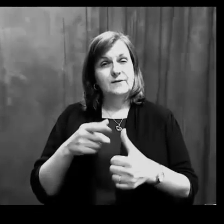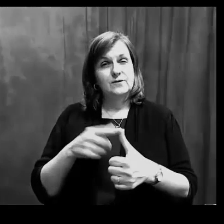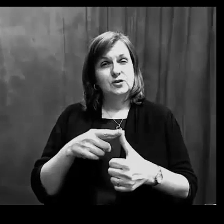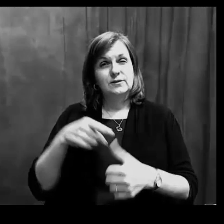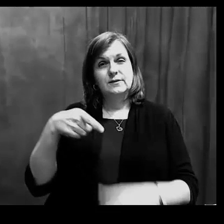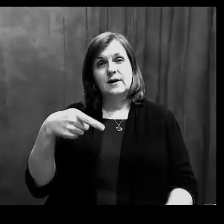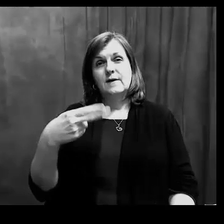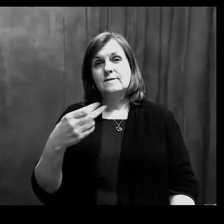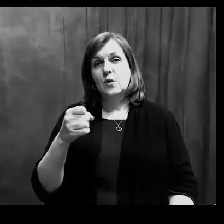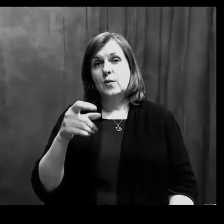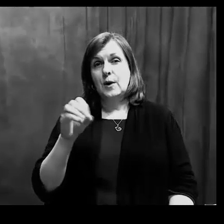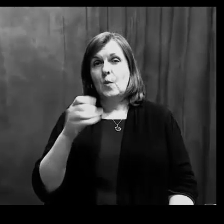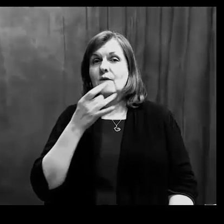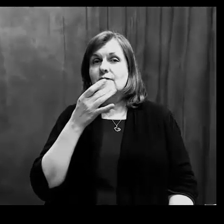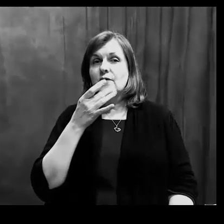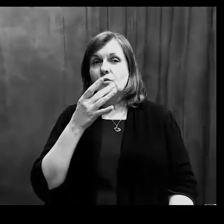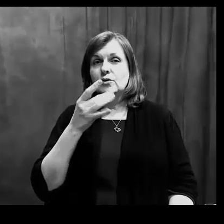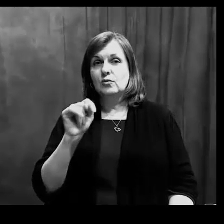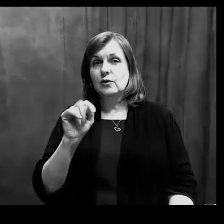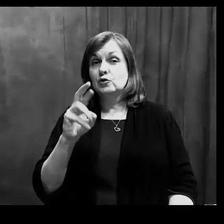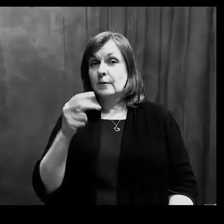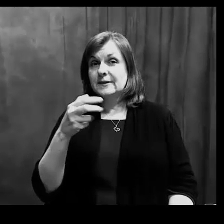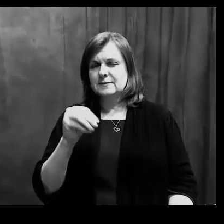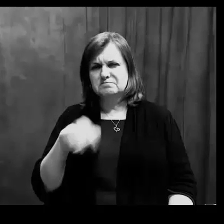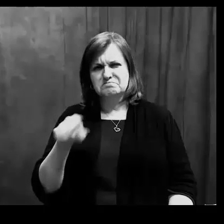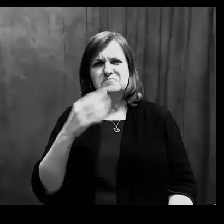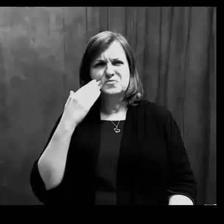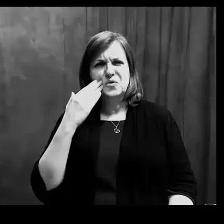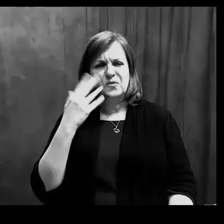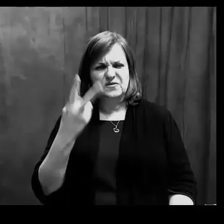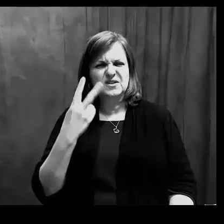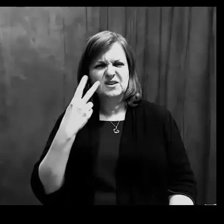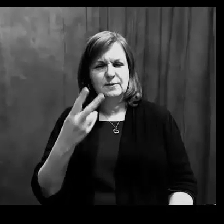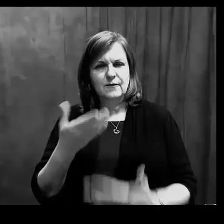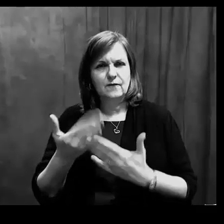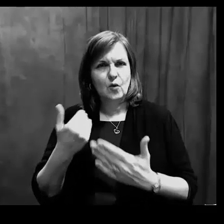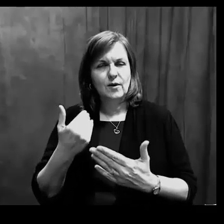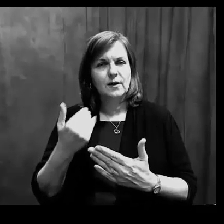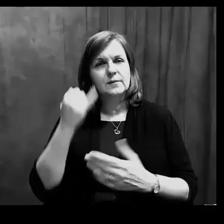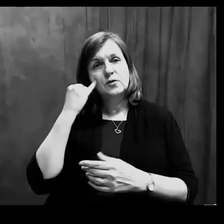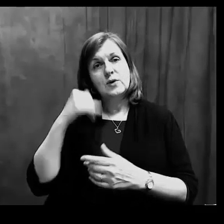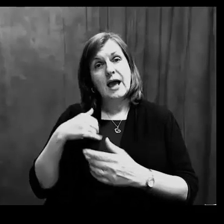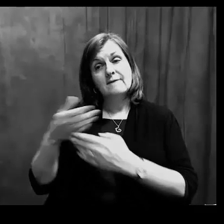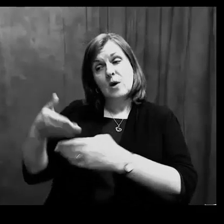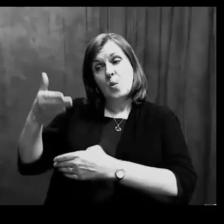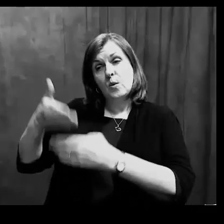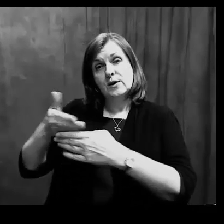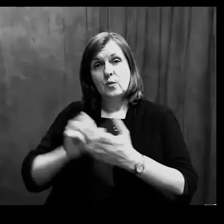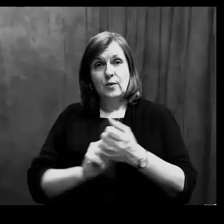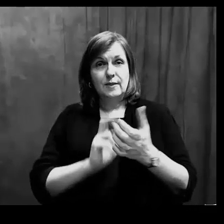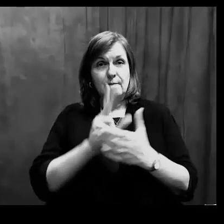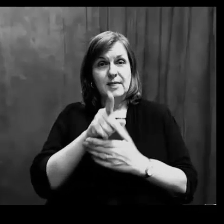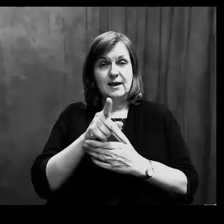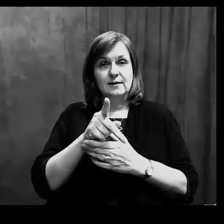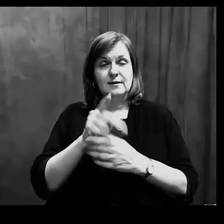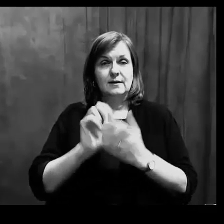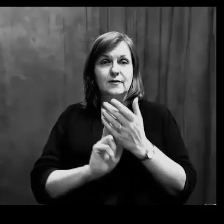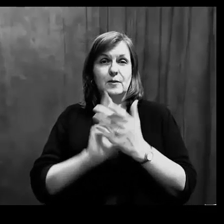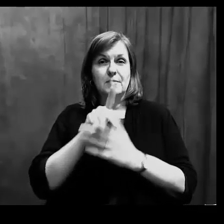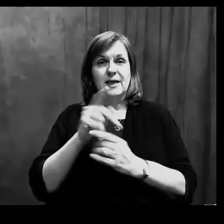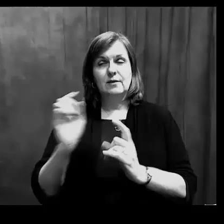phototropism is probably the one you're most familiar with. If you have a plant that sits near a window it will reach and stretch and bend